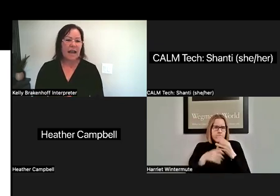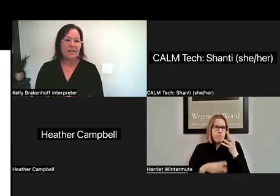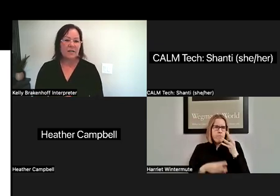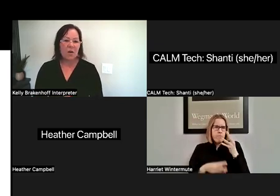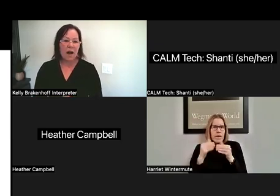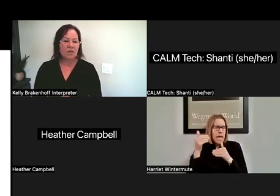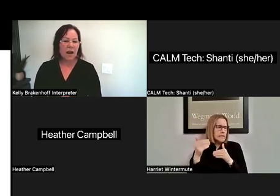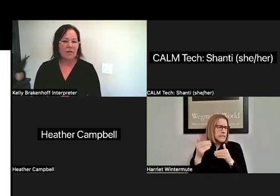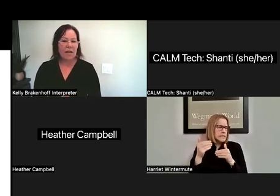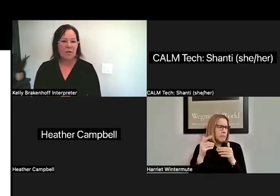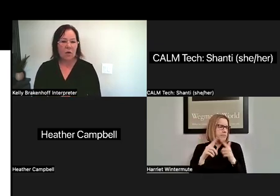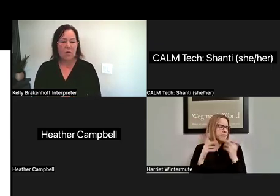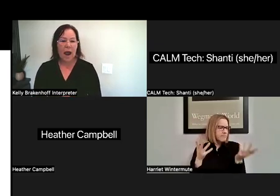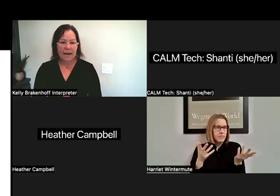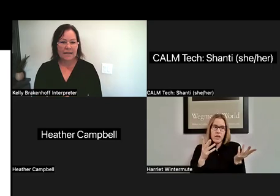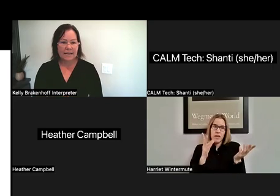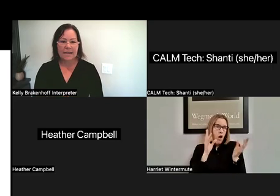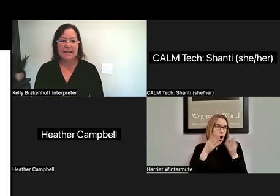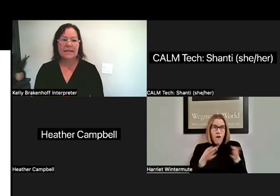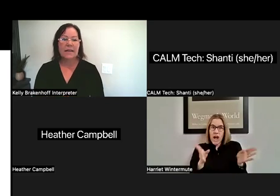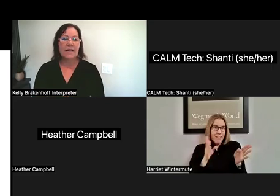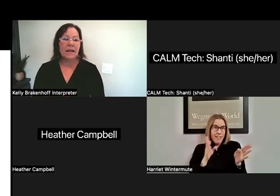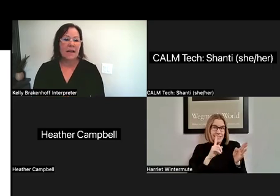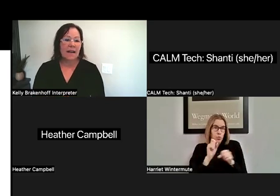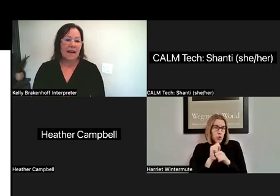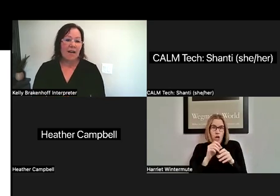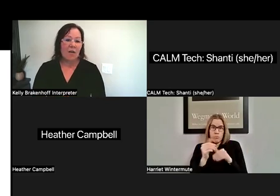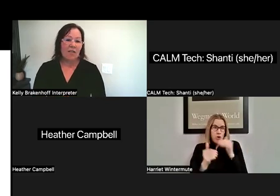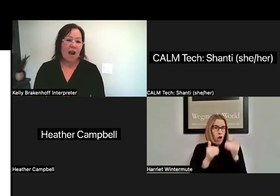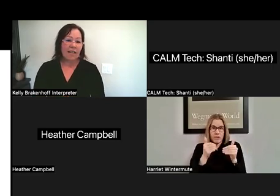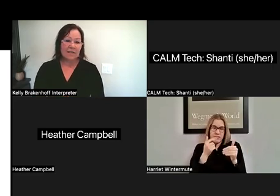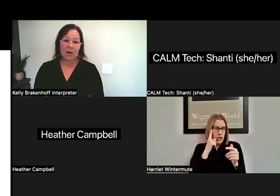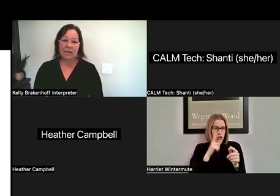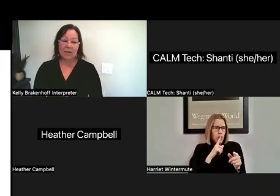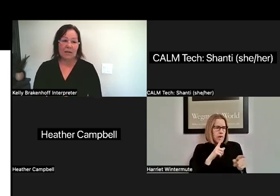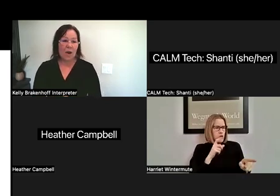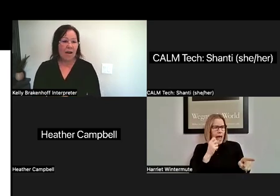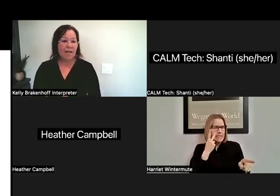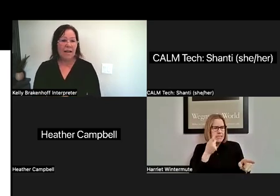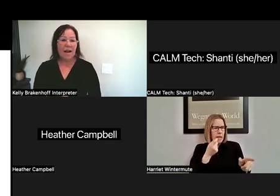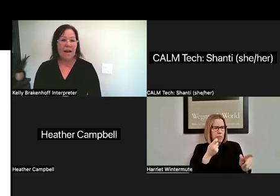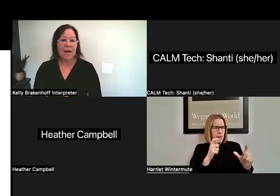and so I'm trying to follow local practices. Overall, I think it's working really well. I